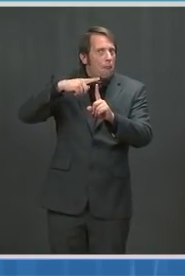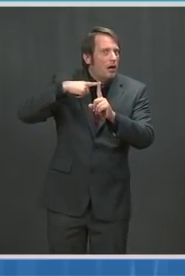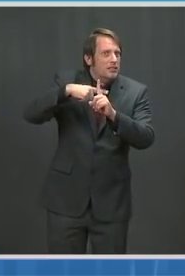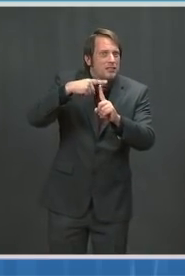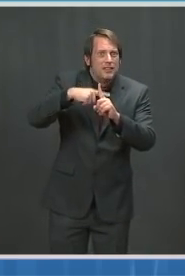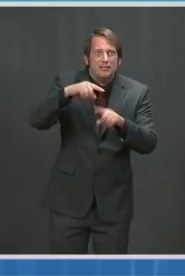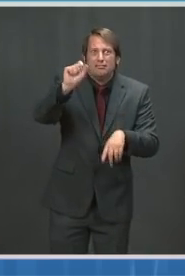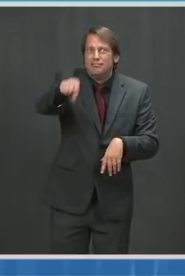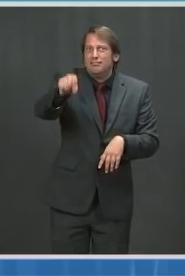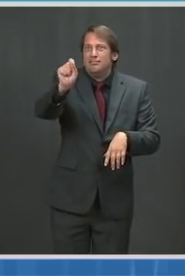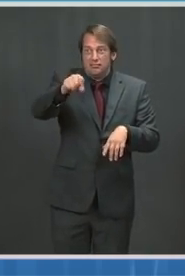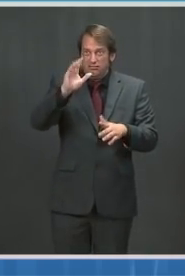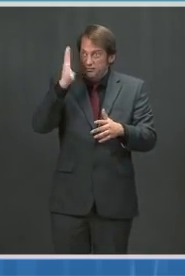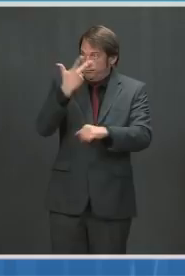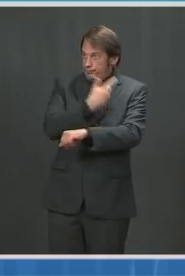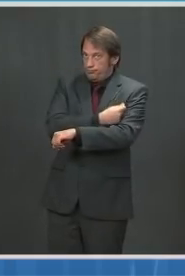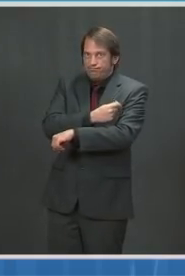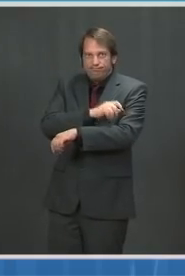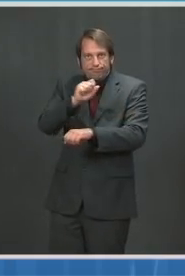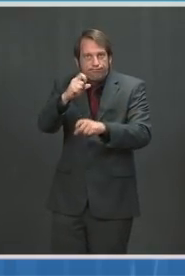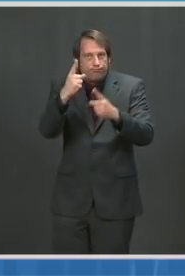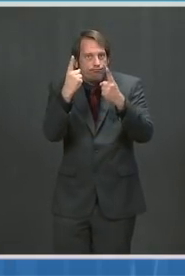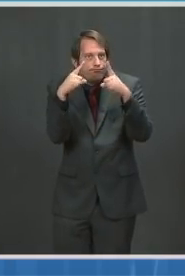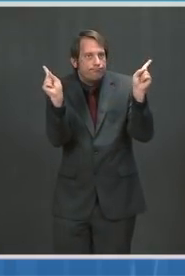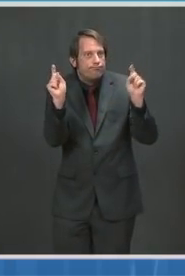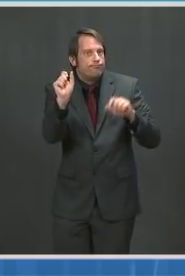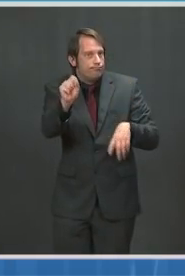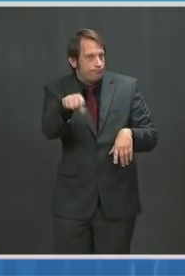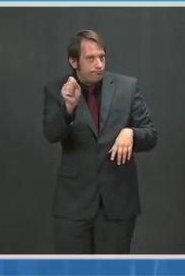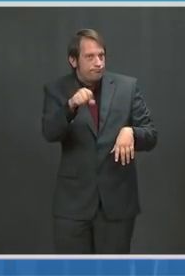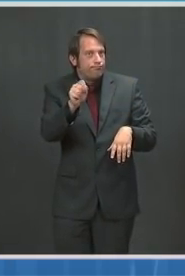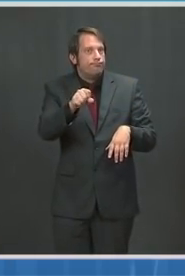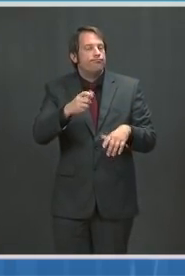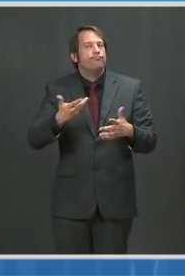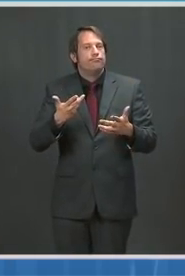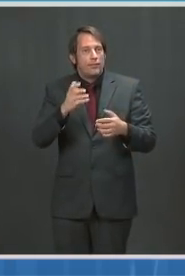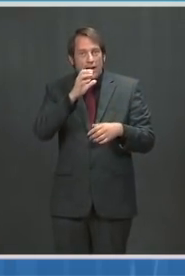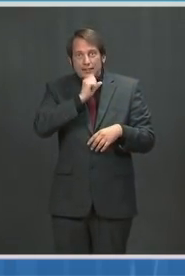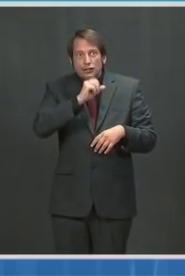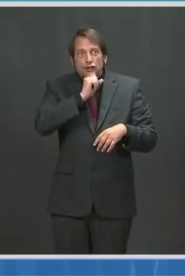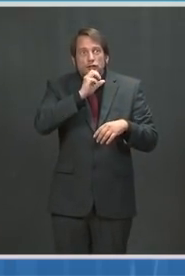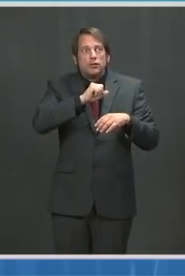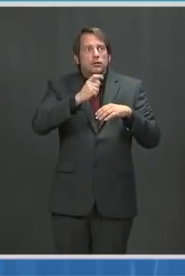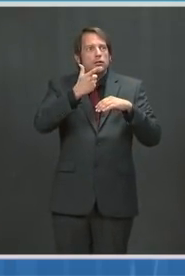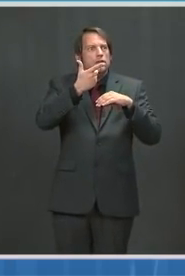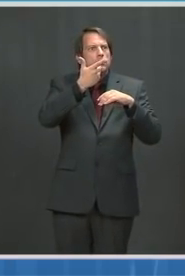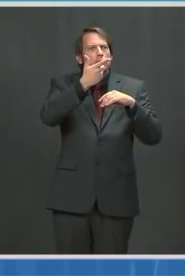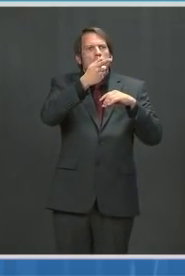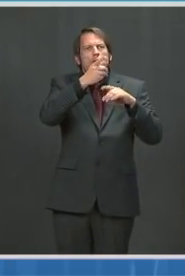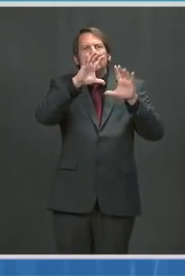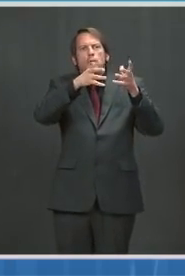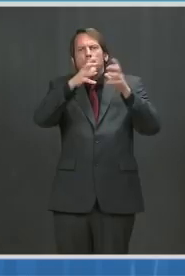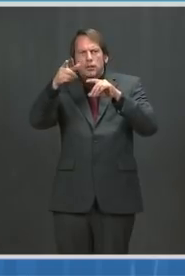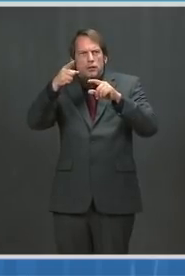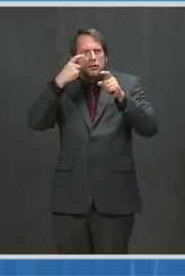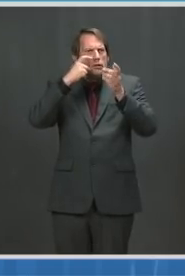We're seeing demographics -- age demographics -- change that. You know, hospitalizations are now not happening